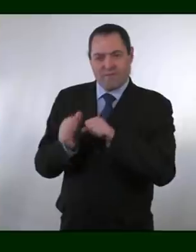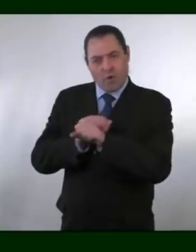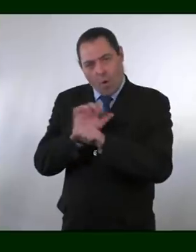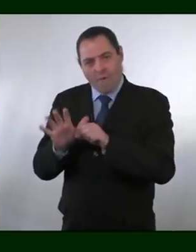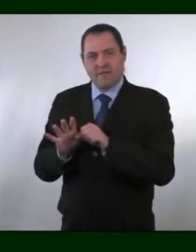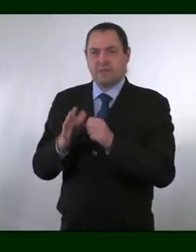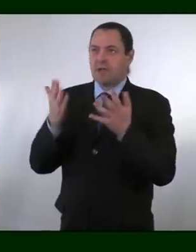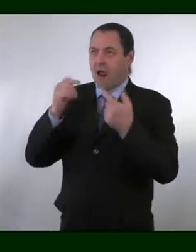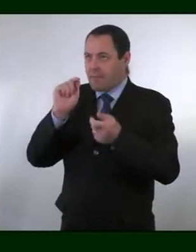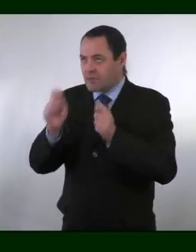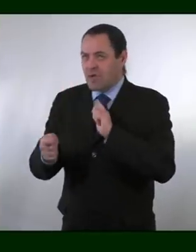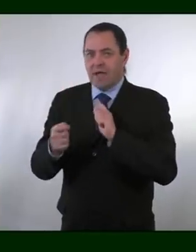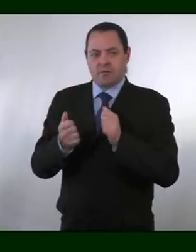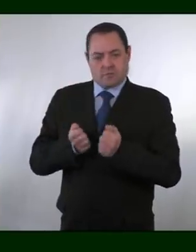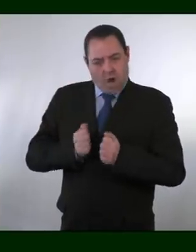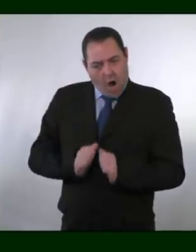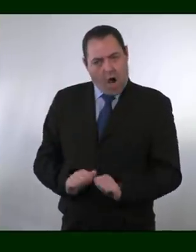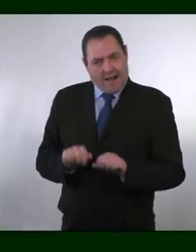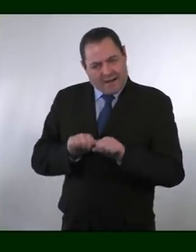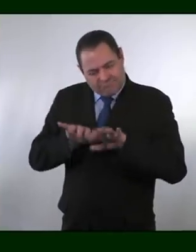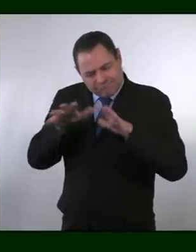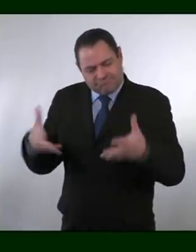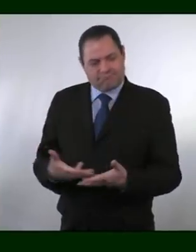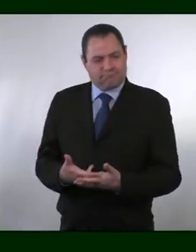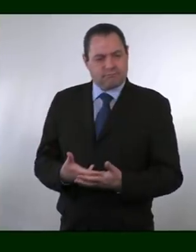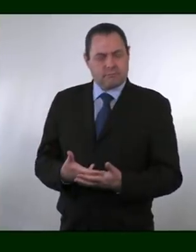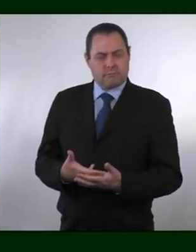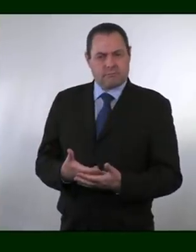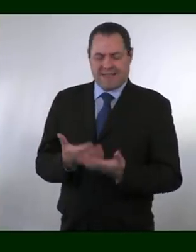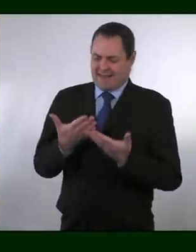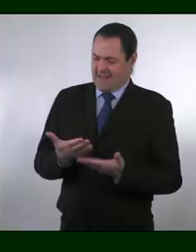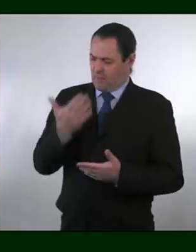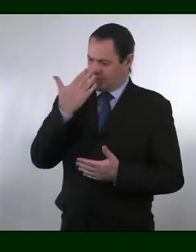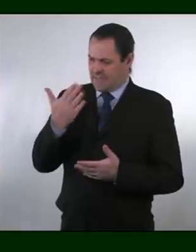why are this Government reported to be breaking their own manifesto commitment